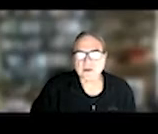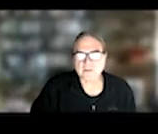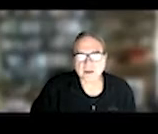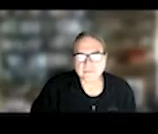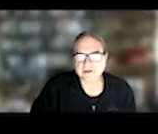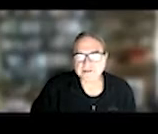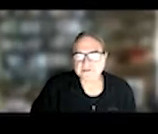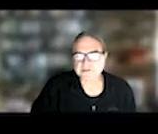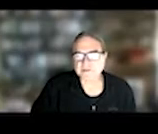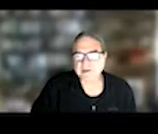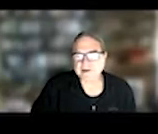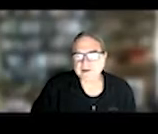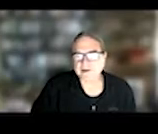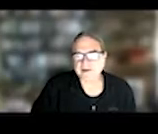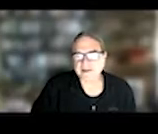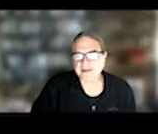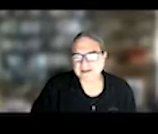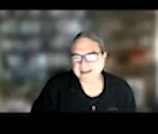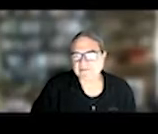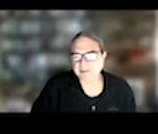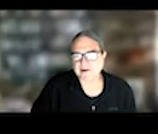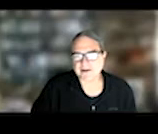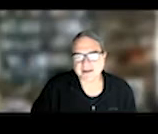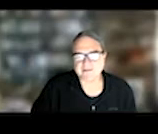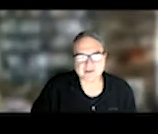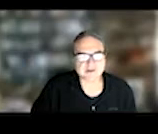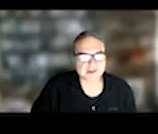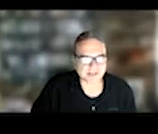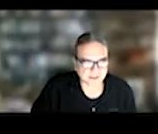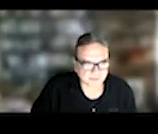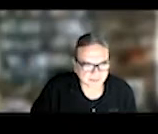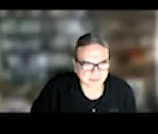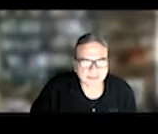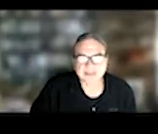Again, we also use the term American Indian and Native American kind of interchangeably.